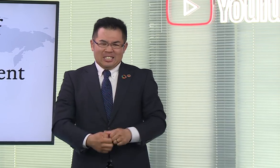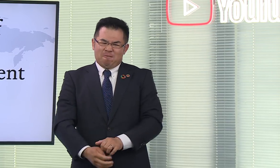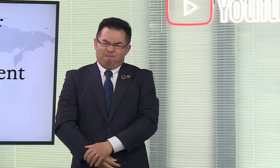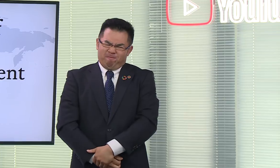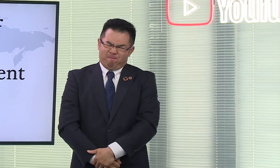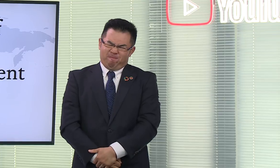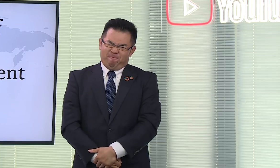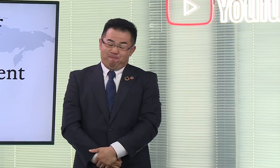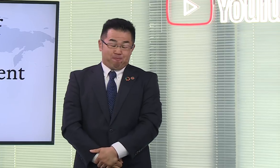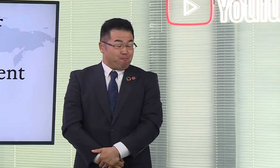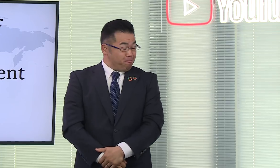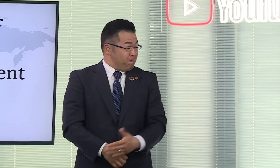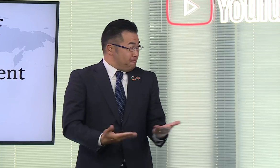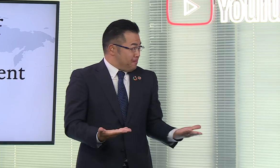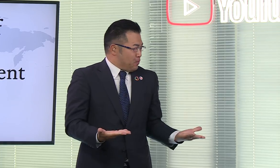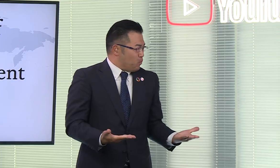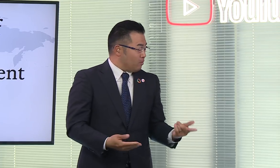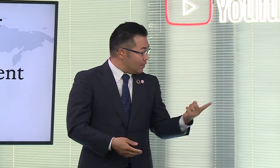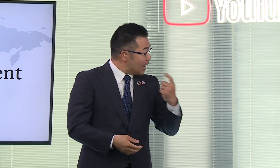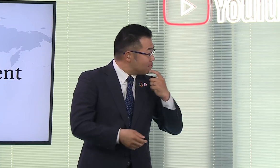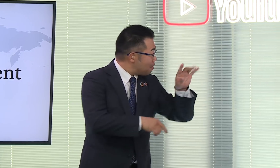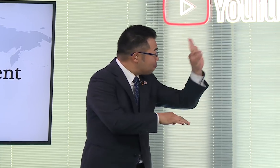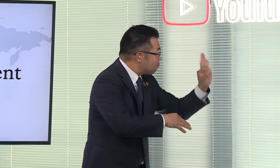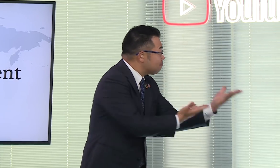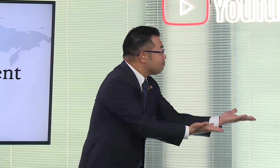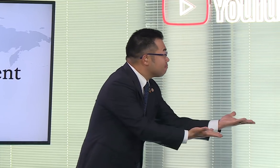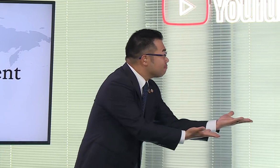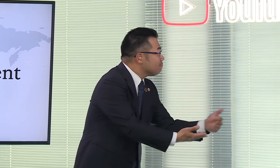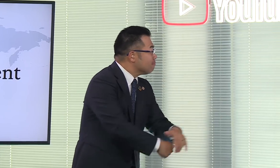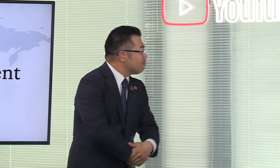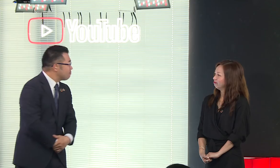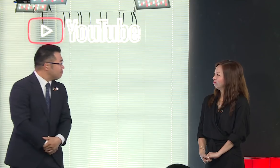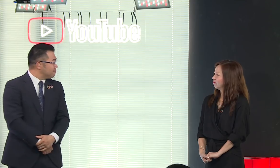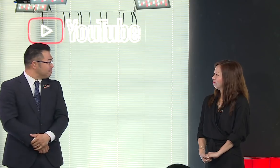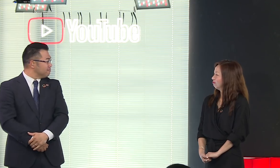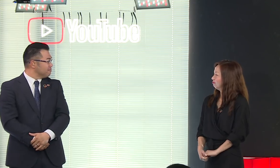And so I learned, like spoken Japanese, oral Japanese, and that's it.